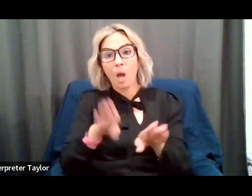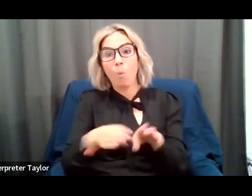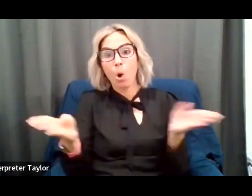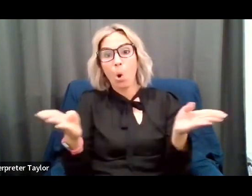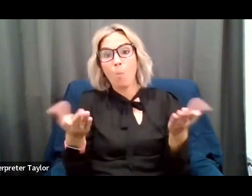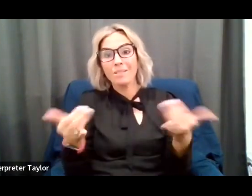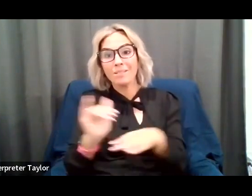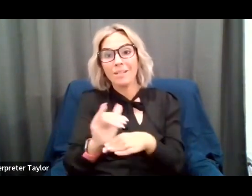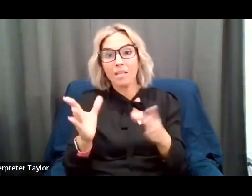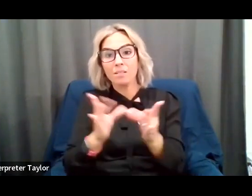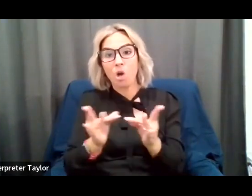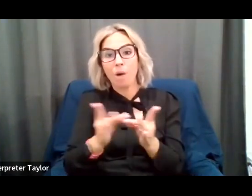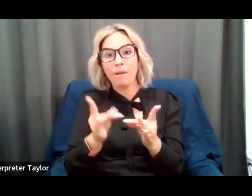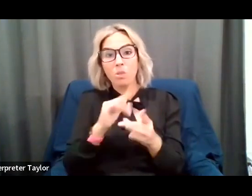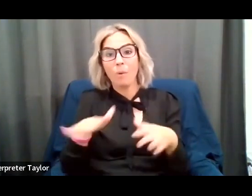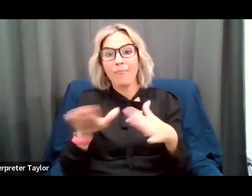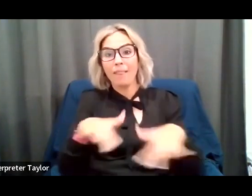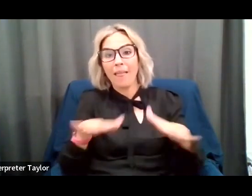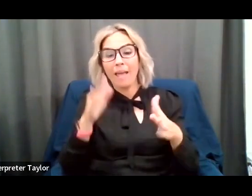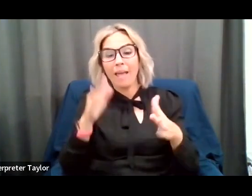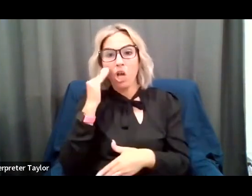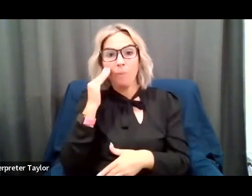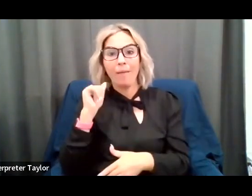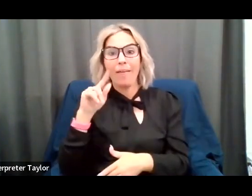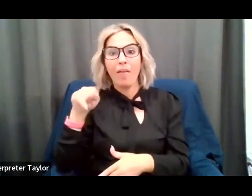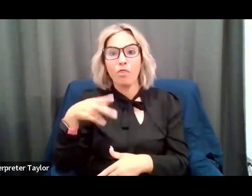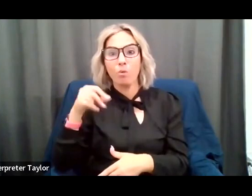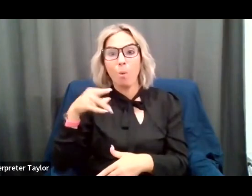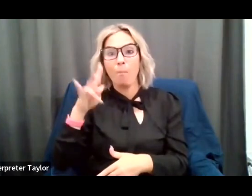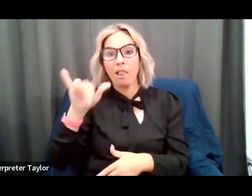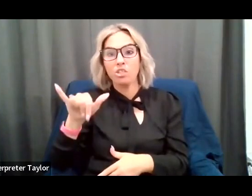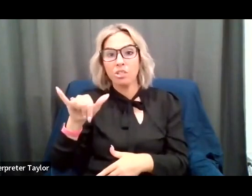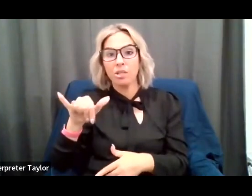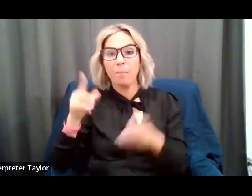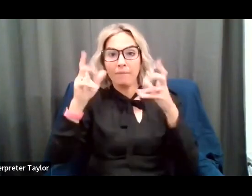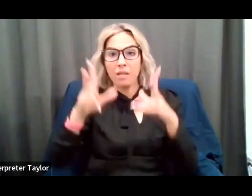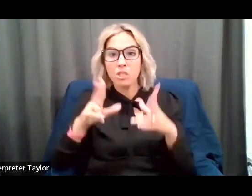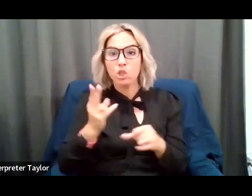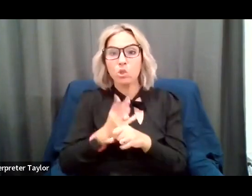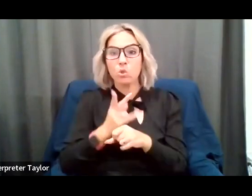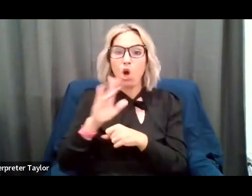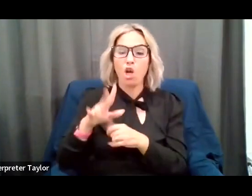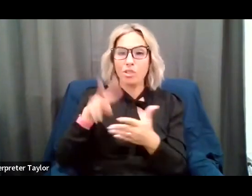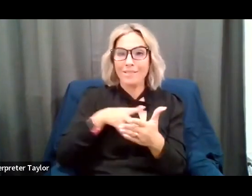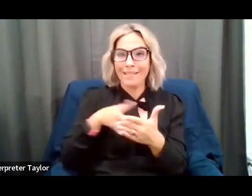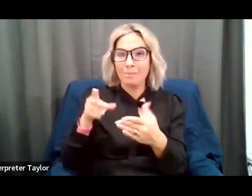with the land acknowledgment that Anthropology professor Darcy Wiewall uses on her syllabi and in her classes.